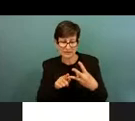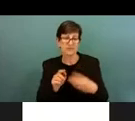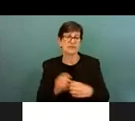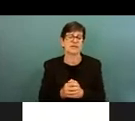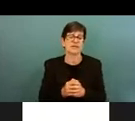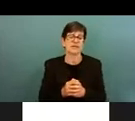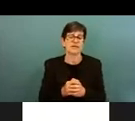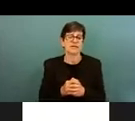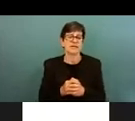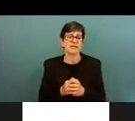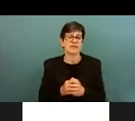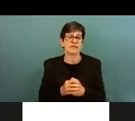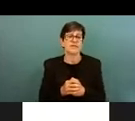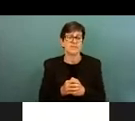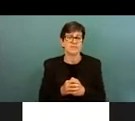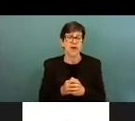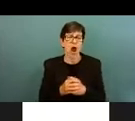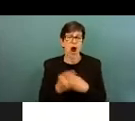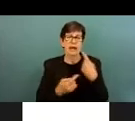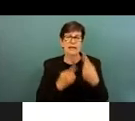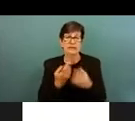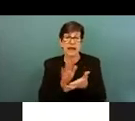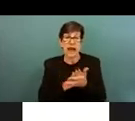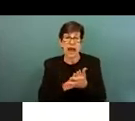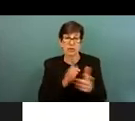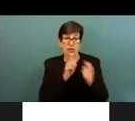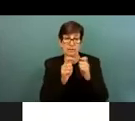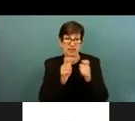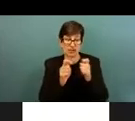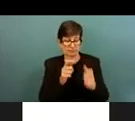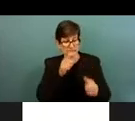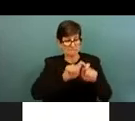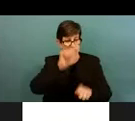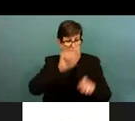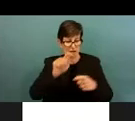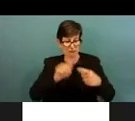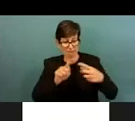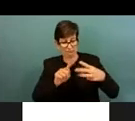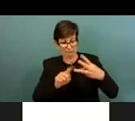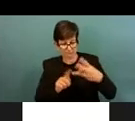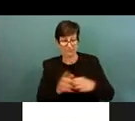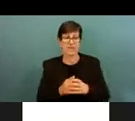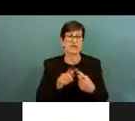we're measuring each of those things. As far as access goes, we've really got a group of